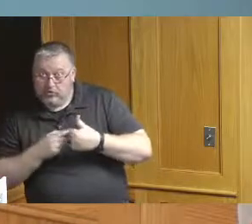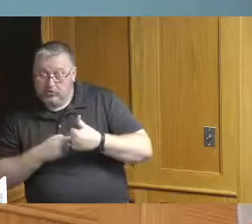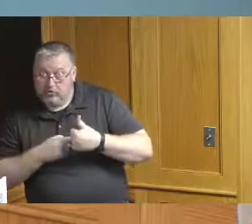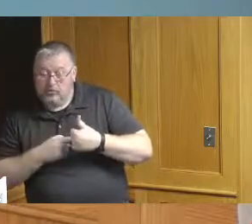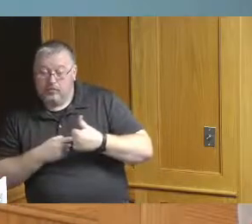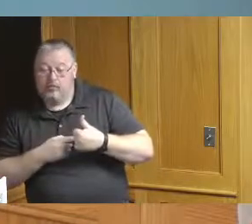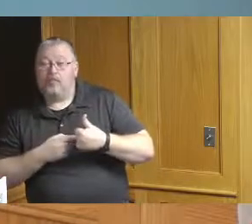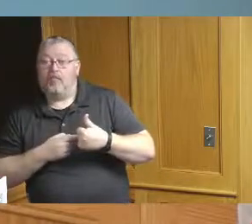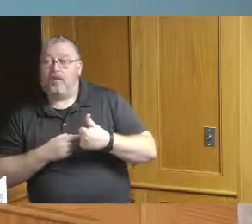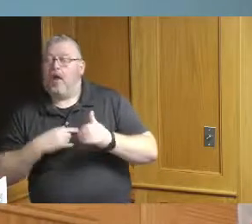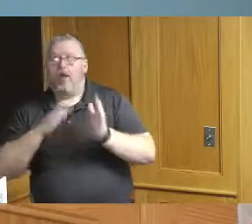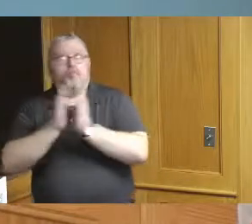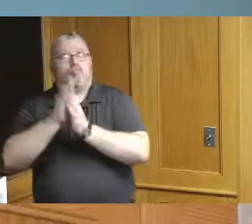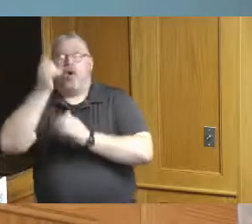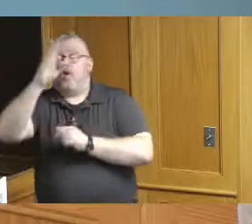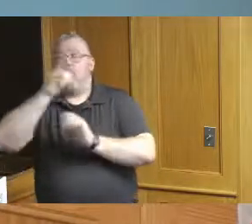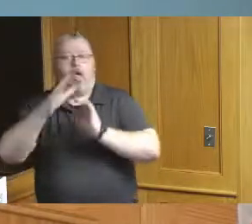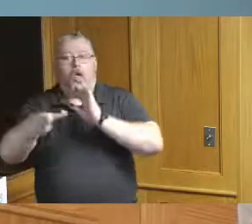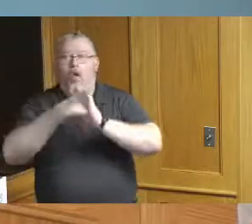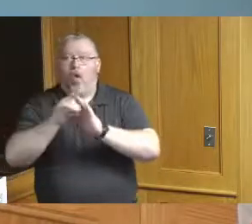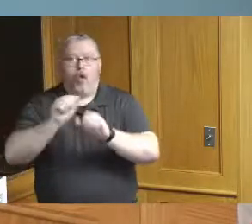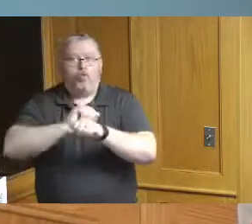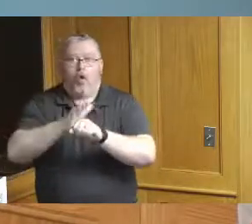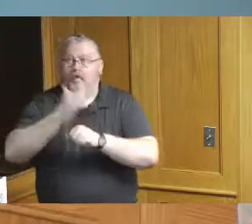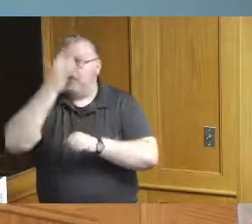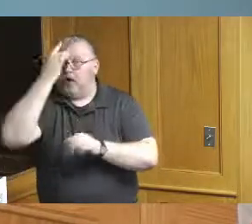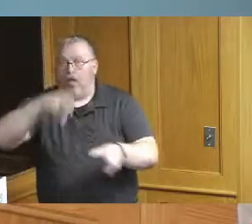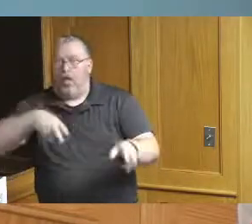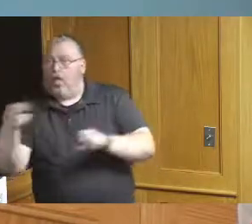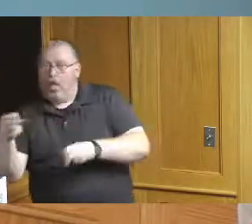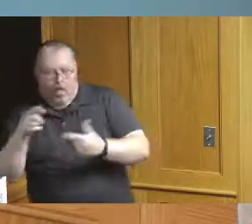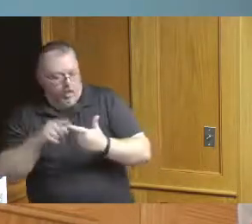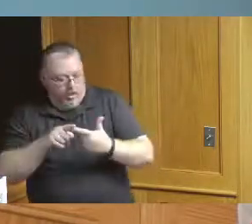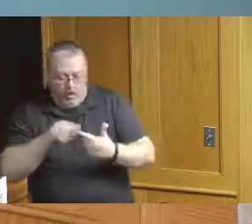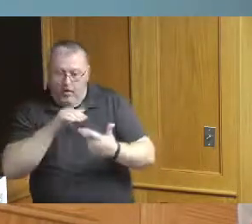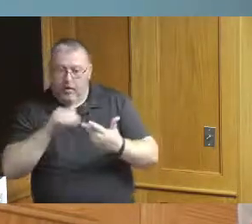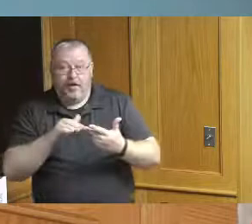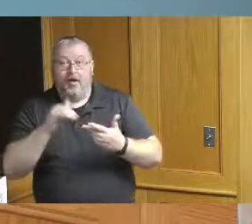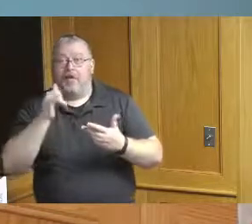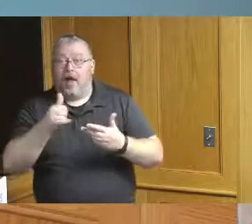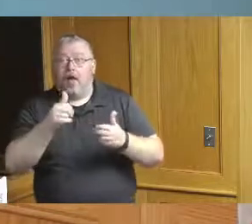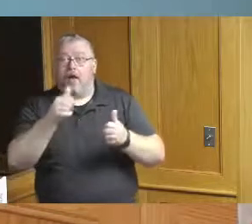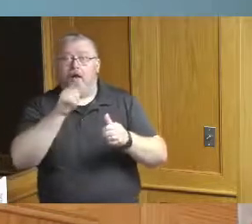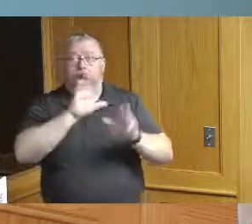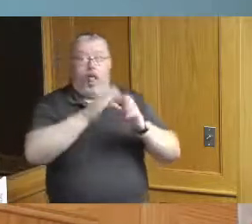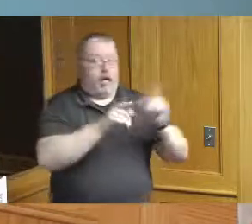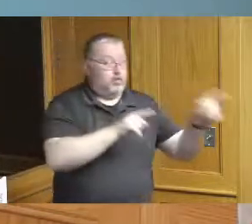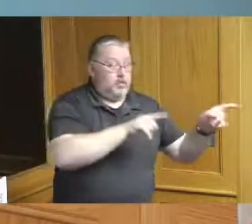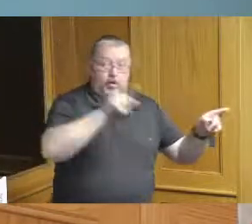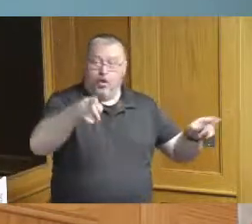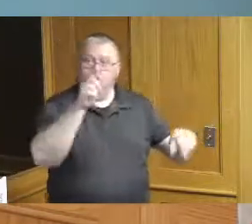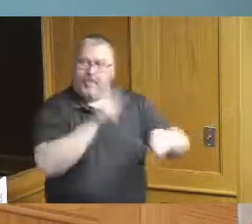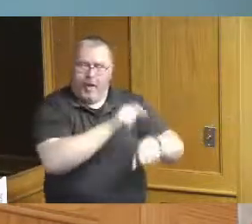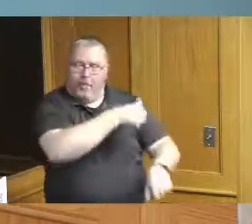praying to god you don't catch Covid um now a pass from this class to that class now you got a locker